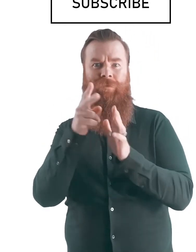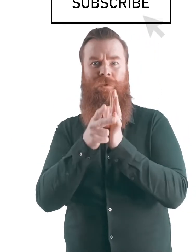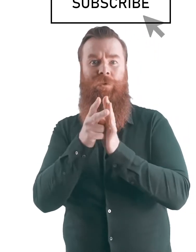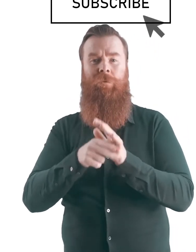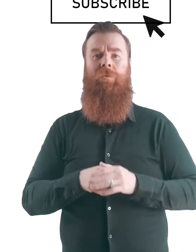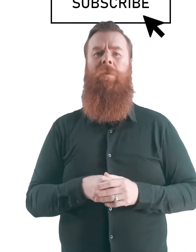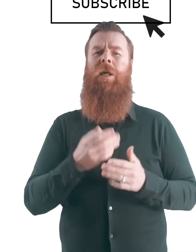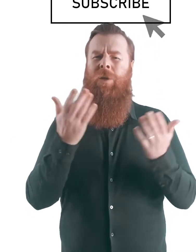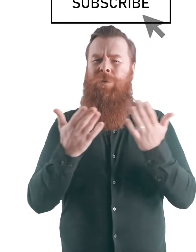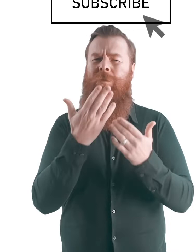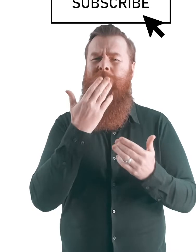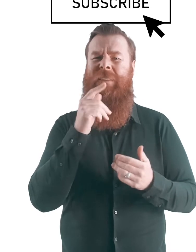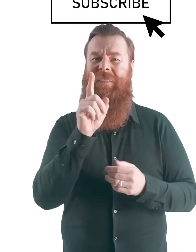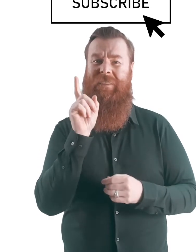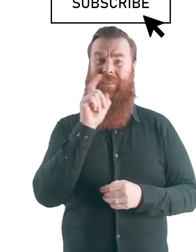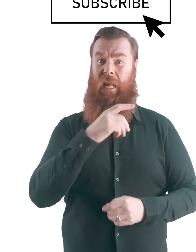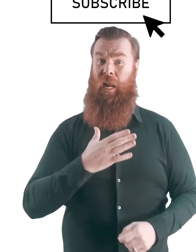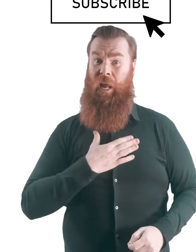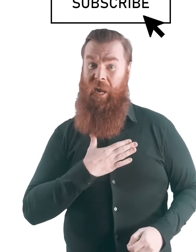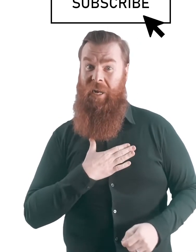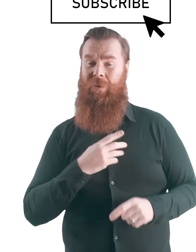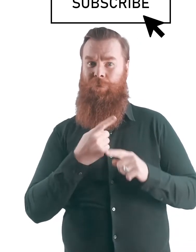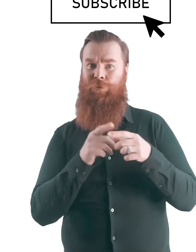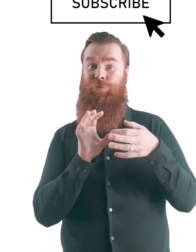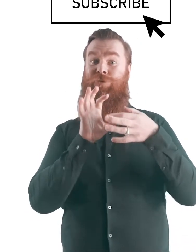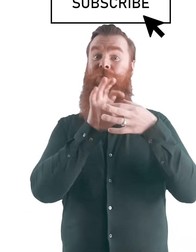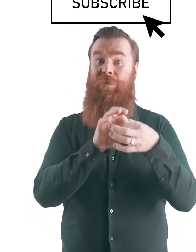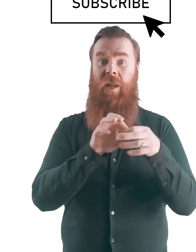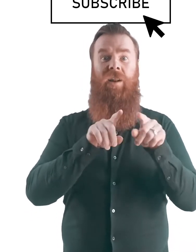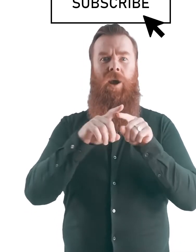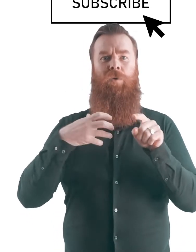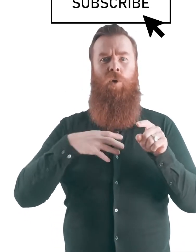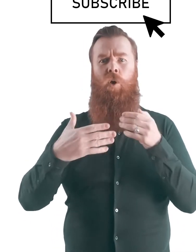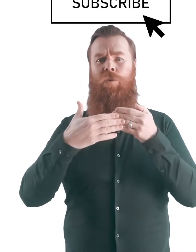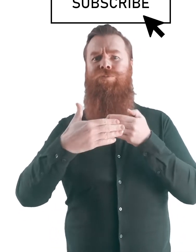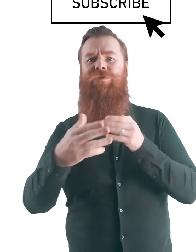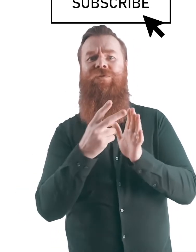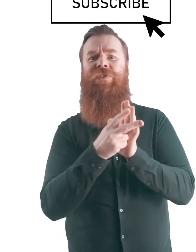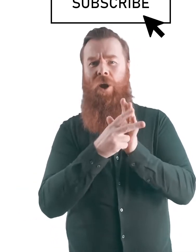Don’t forget to like this video and subscribe to learn more about oral health.